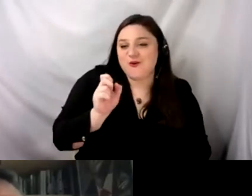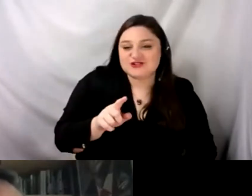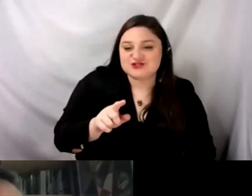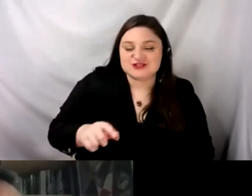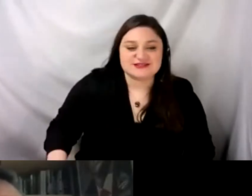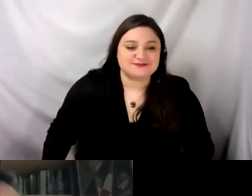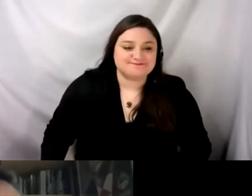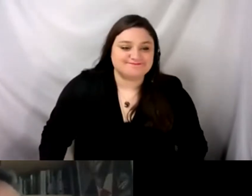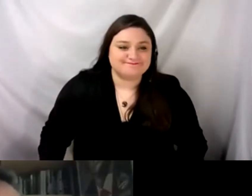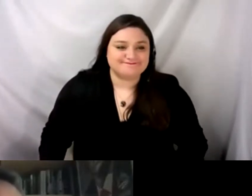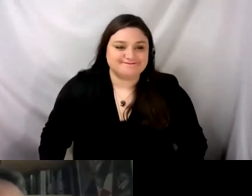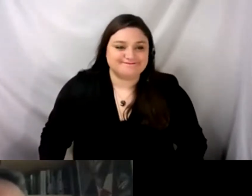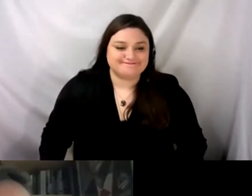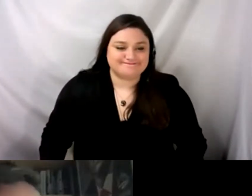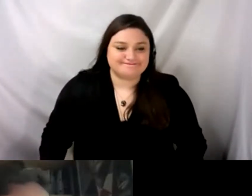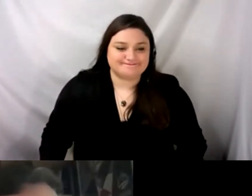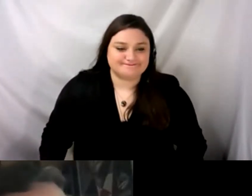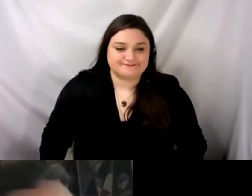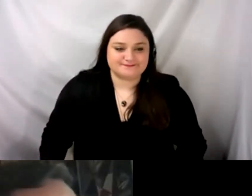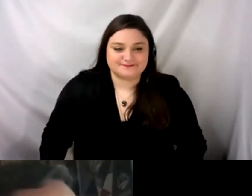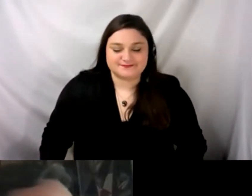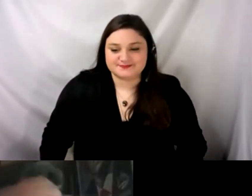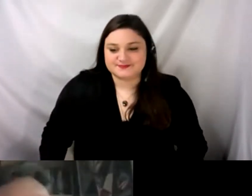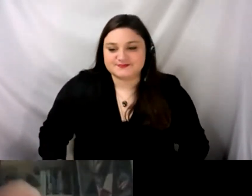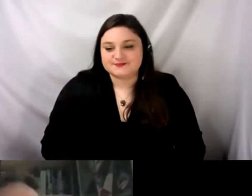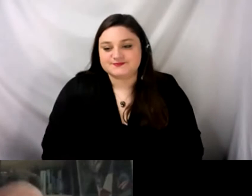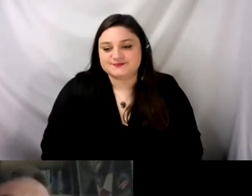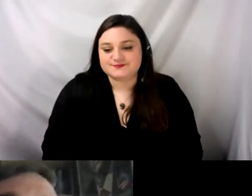have some prepared for you too. GONZALO: Of course. A couple of pieces first